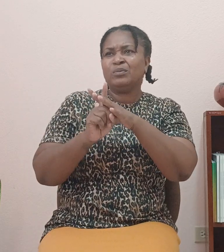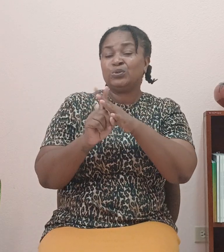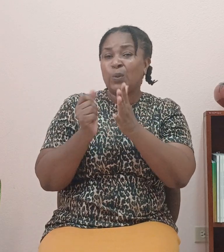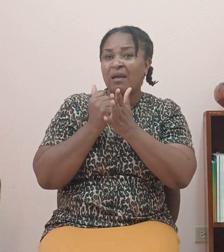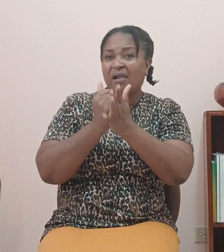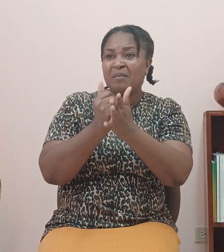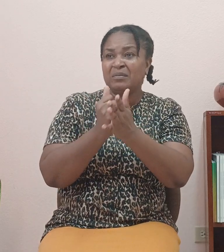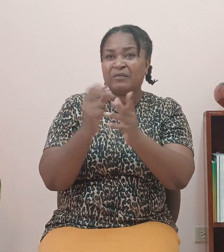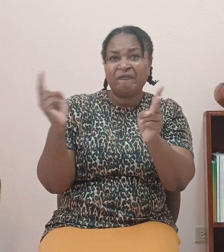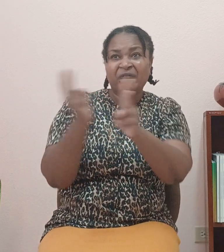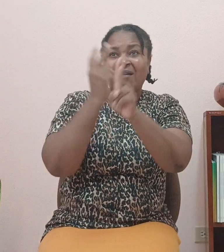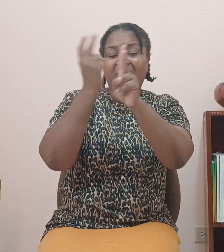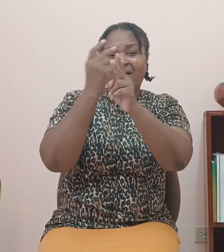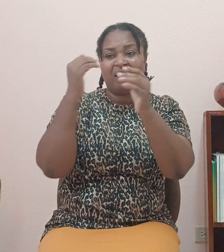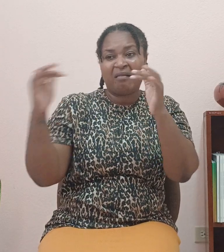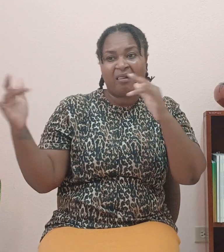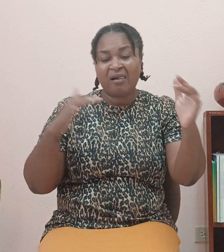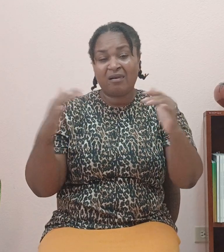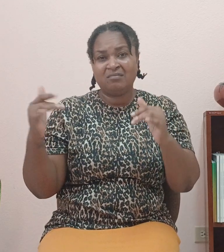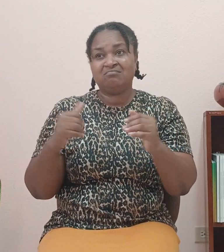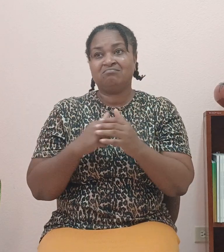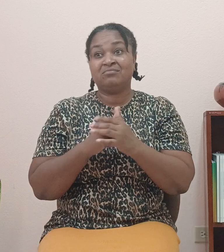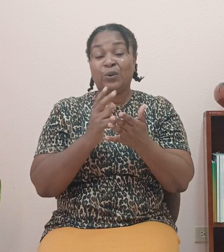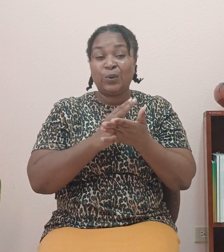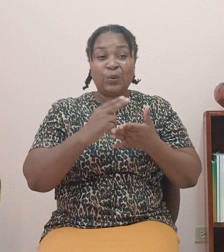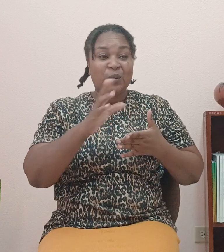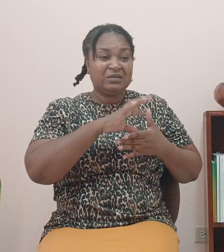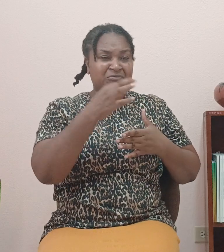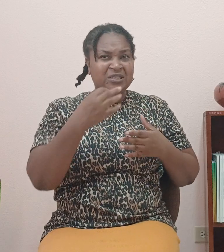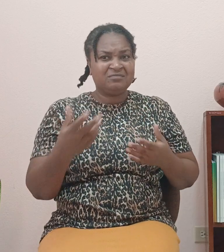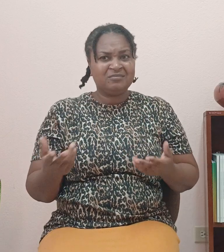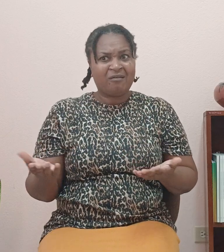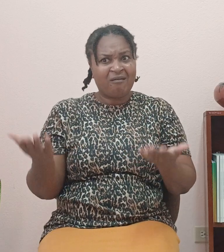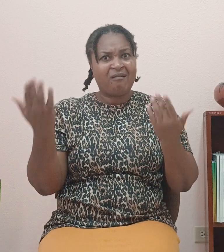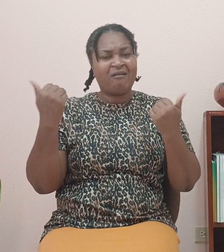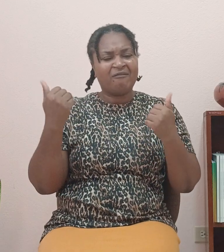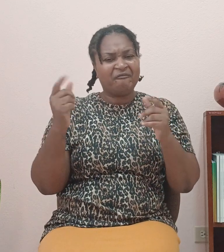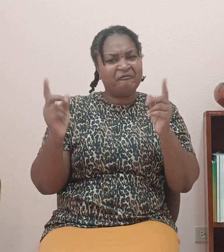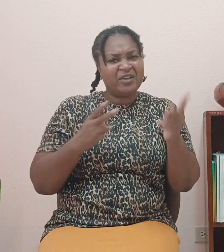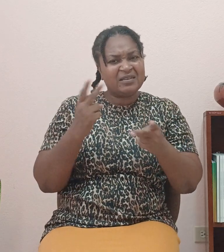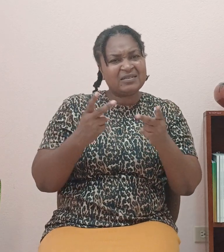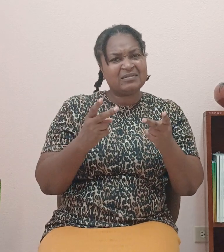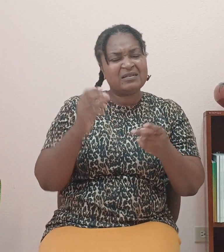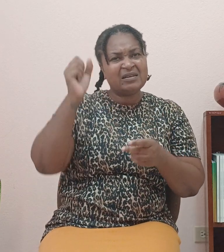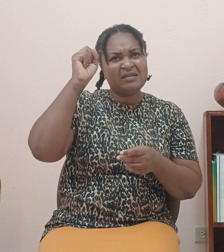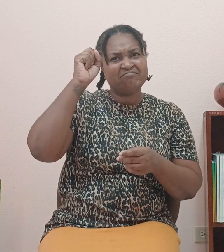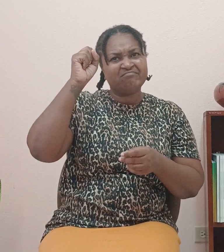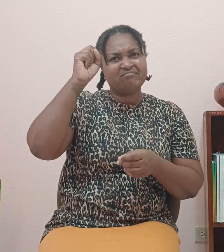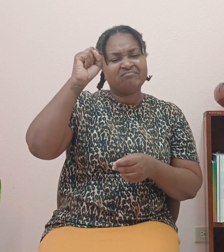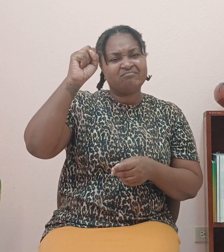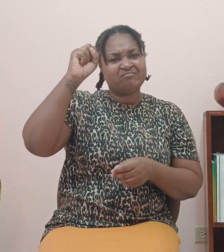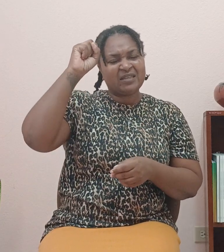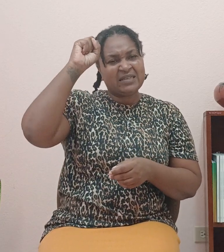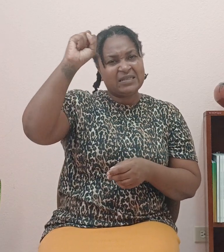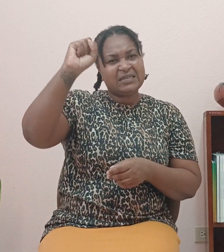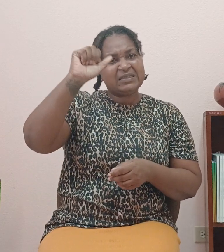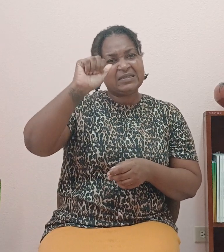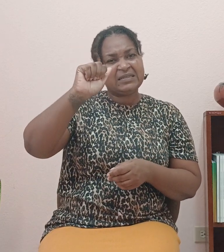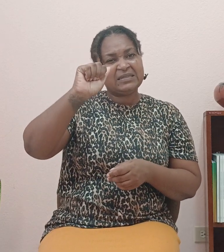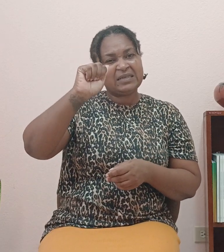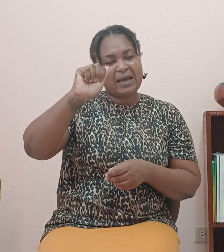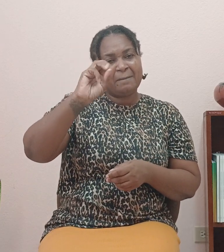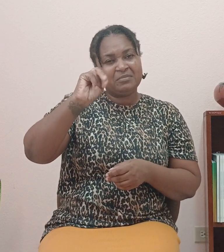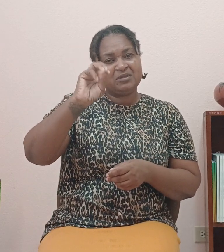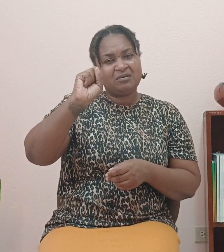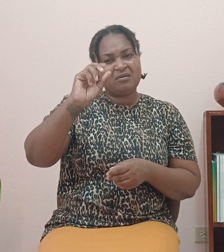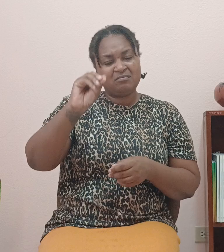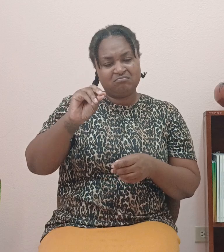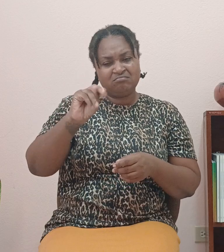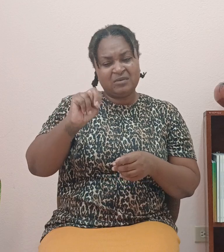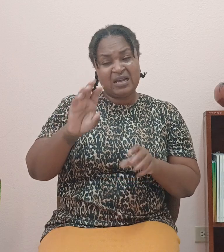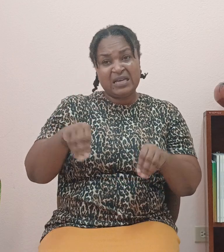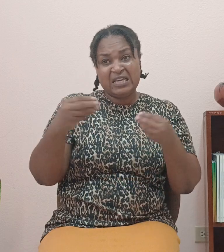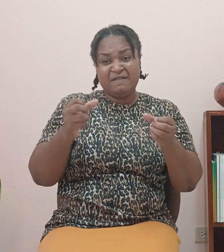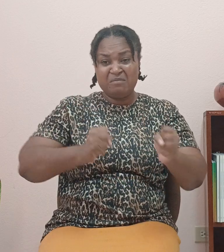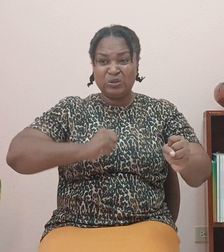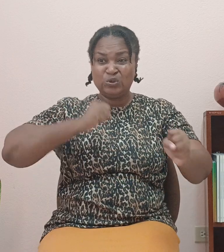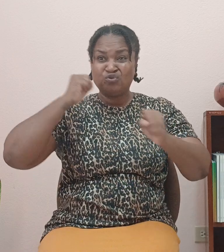Samson and gave Samson superhuman strength for a time and for a specific purpose.